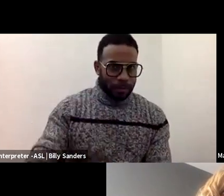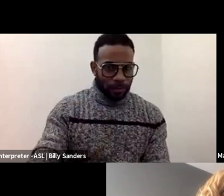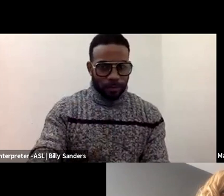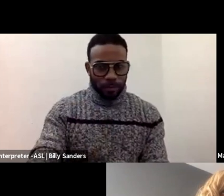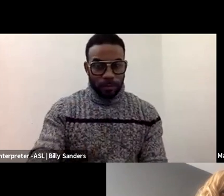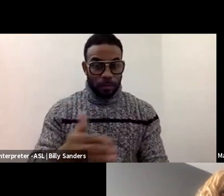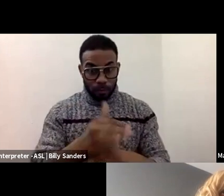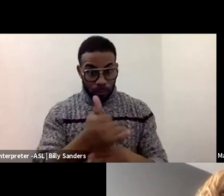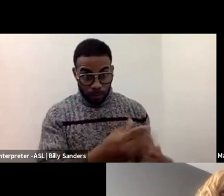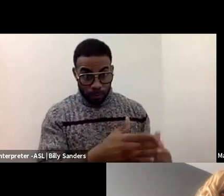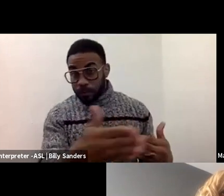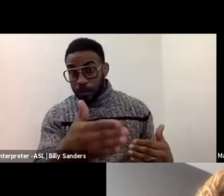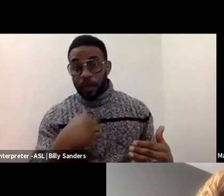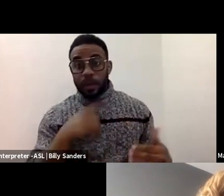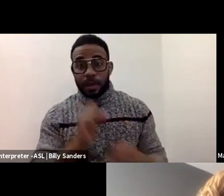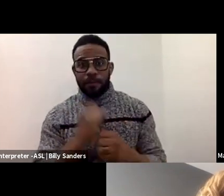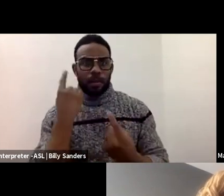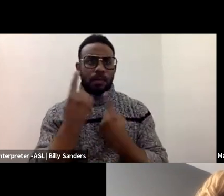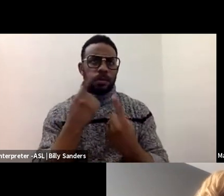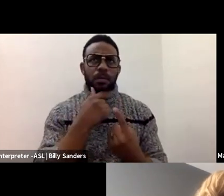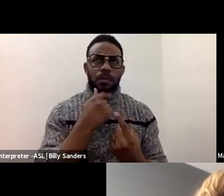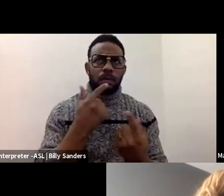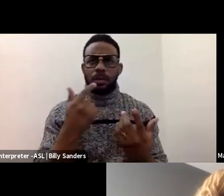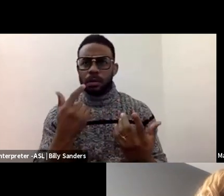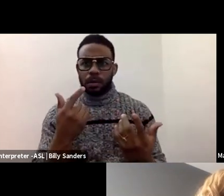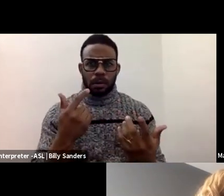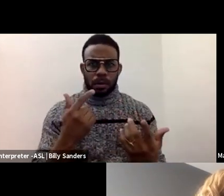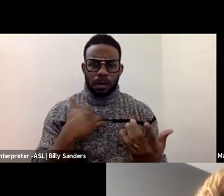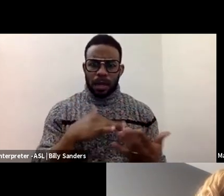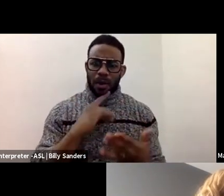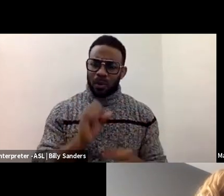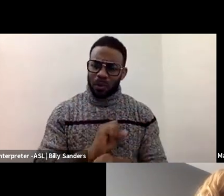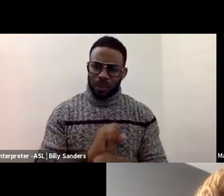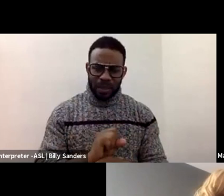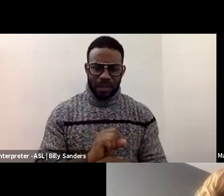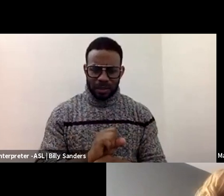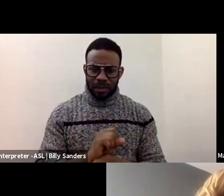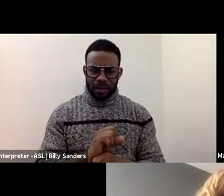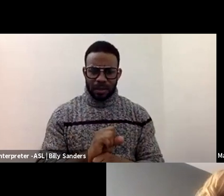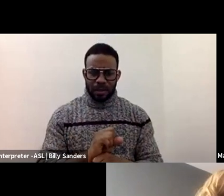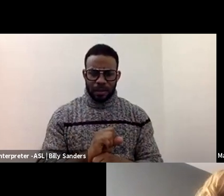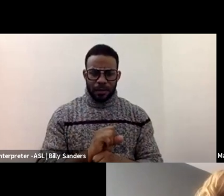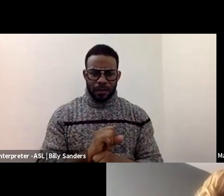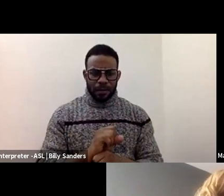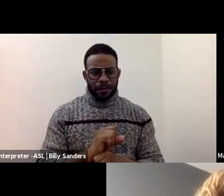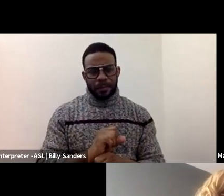that I definitely considered what I was studying. I was really focused on sociology and I wanted